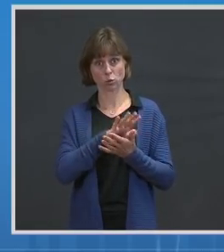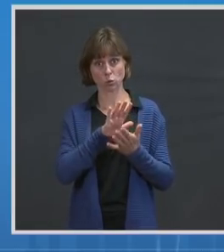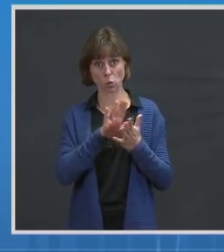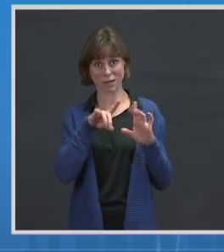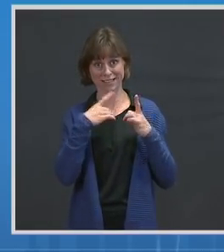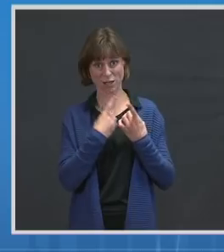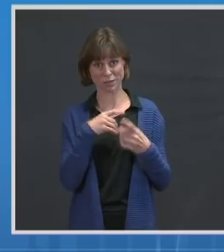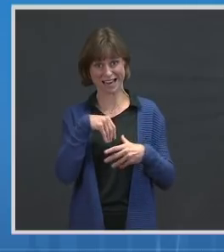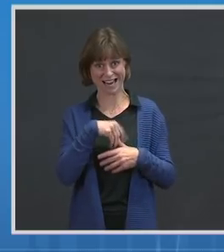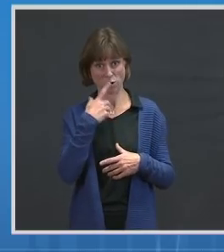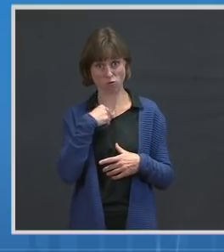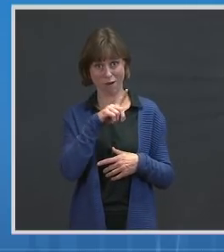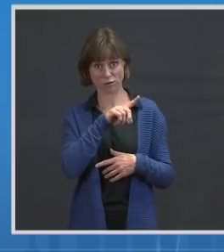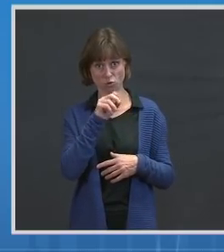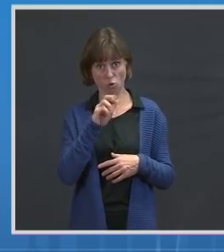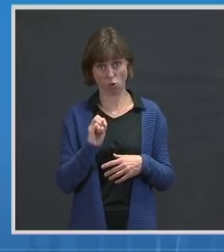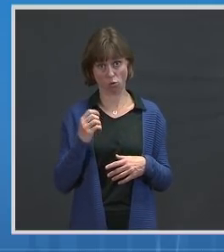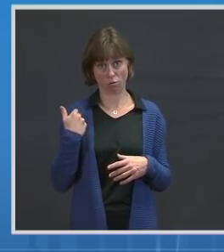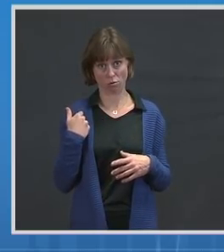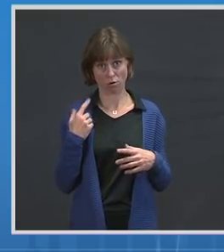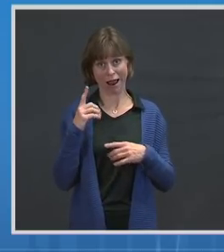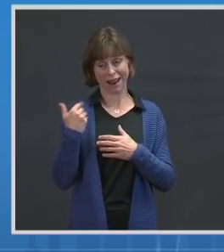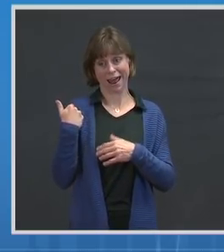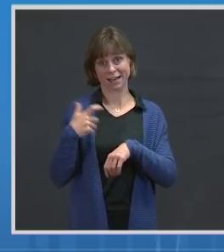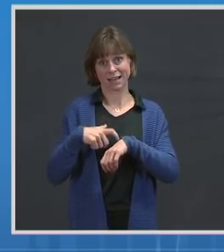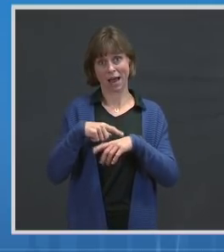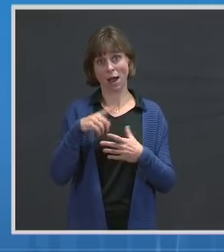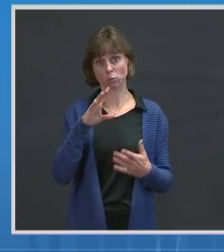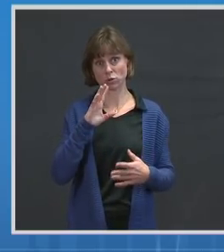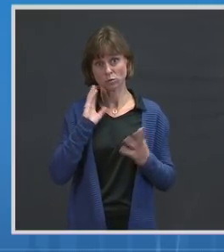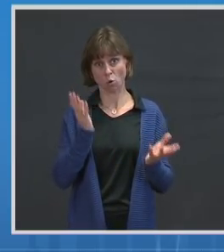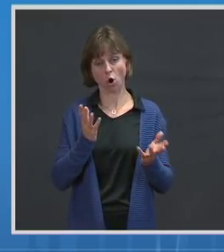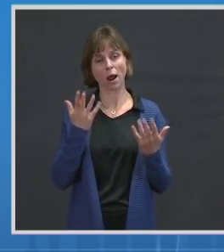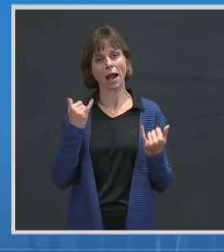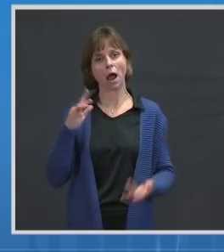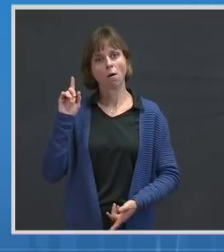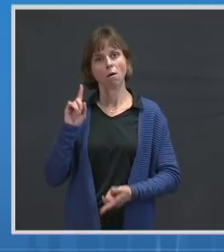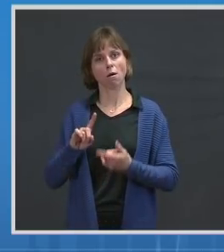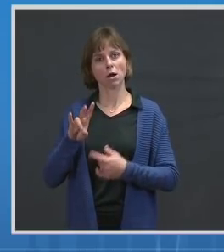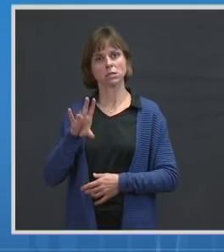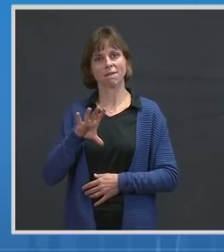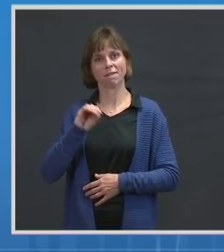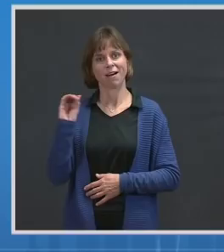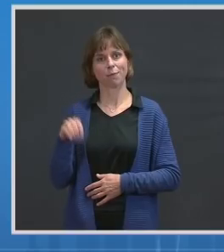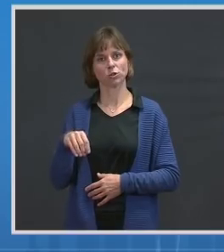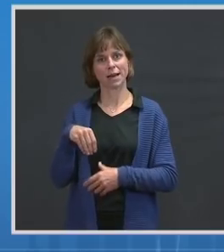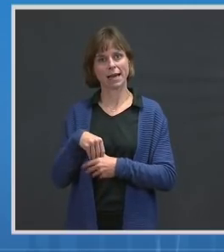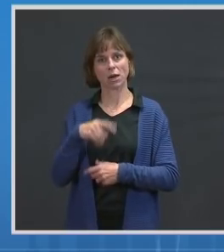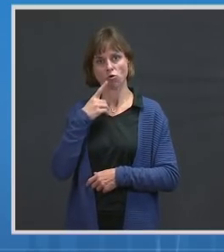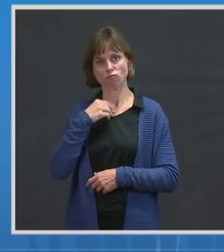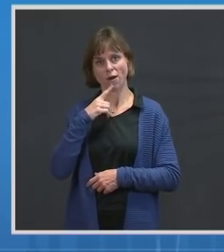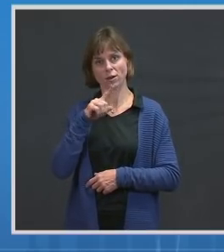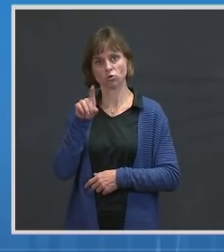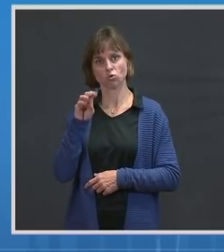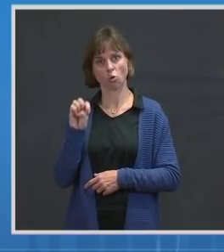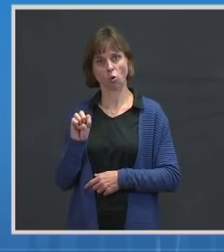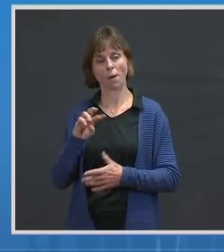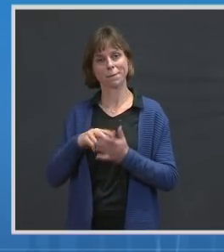this week, with cases coming down, we have about 75 percent in the red zone. So the less community spread out there -- the more we do to decrease